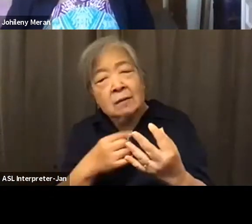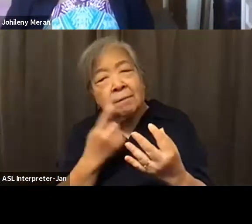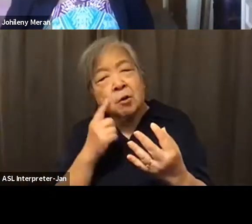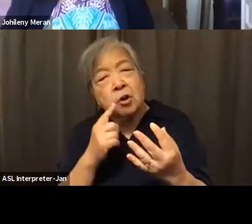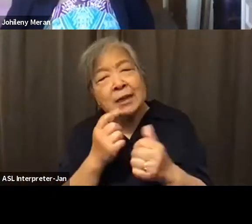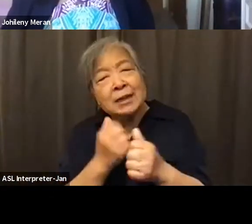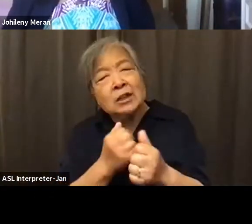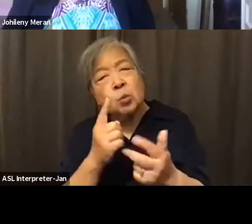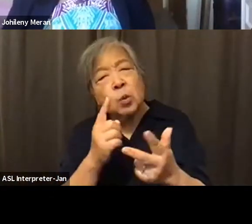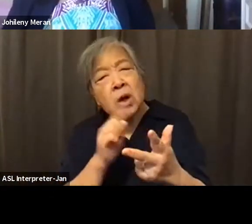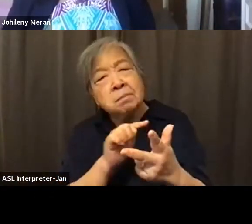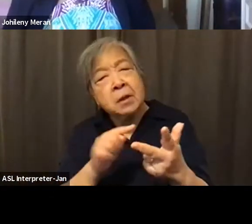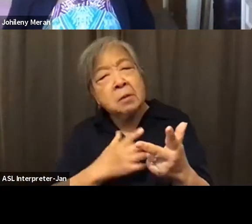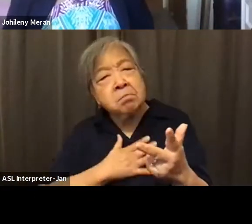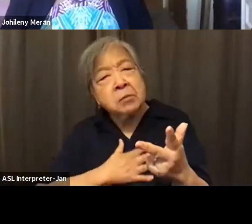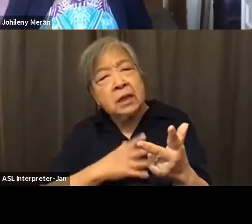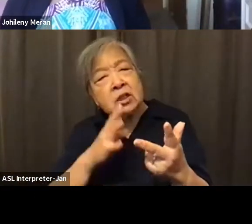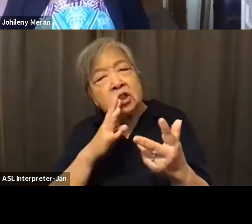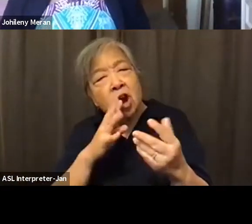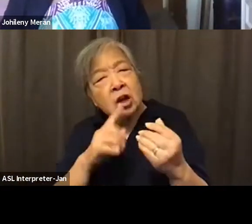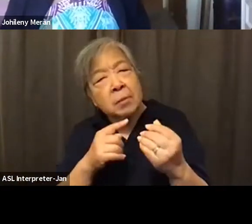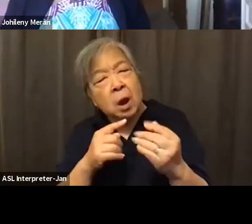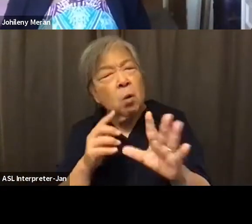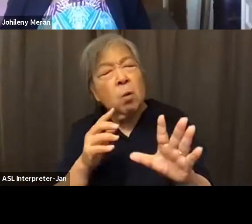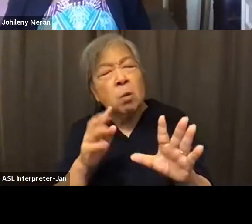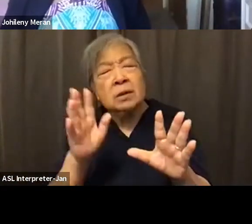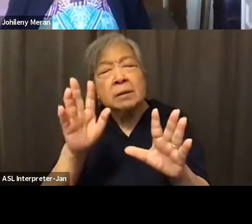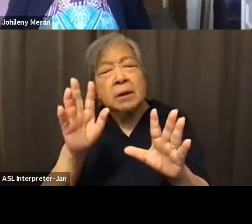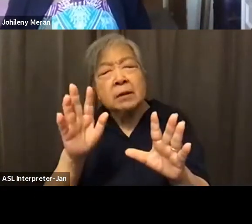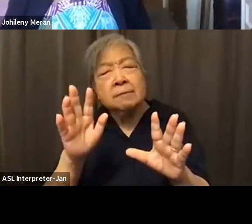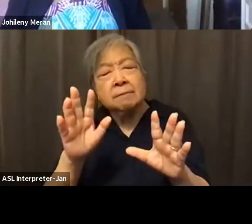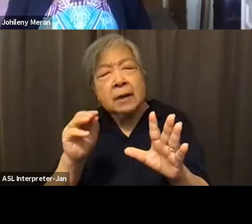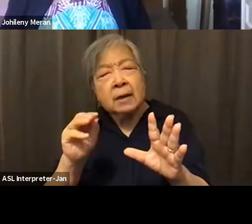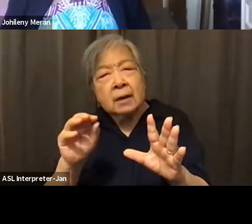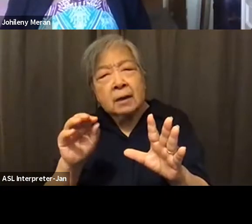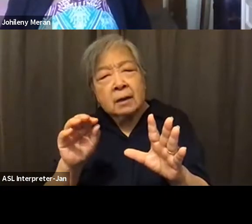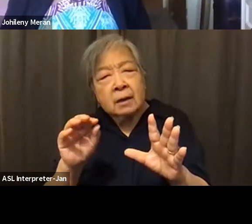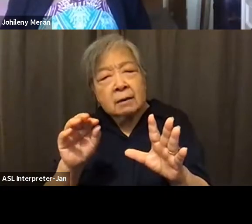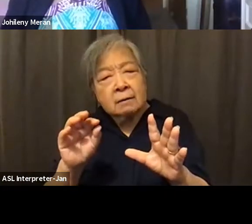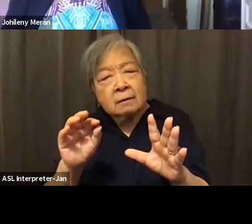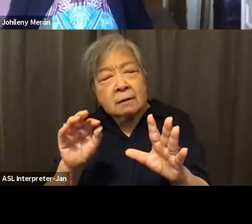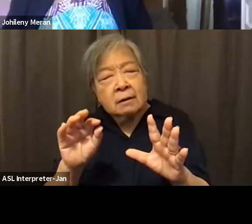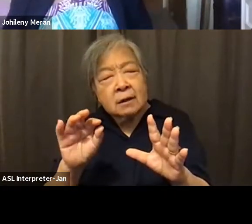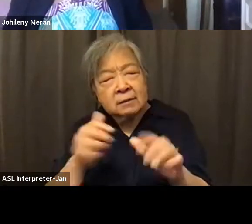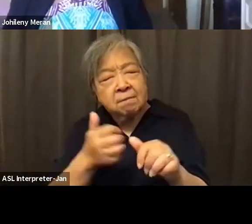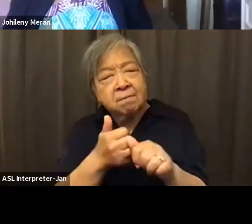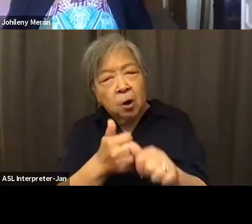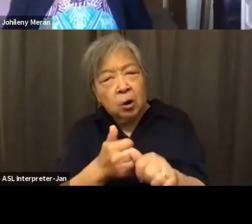a little bit about, and let's stay in the, let's go in the order of Emely, Istou and